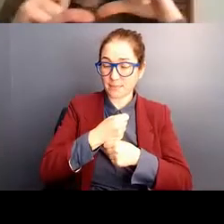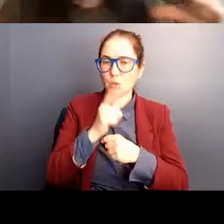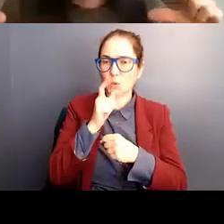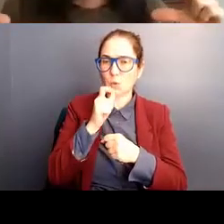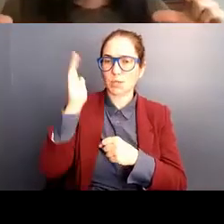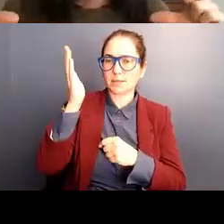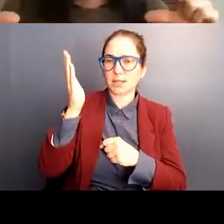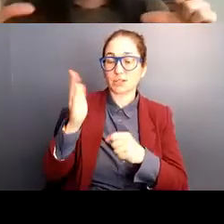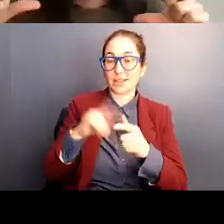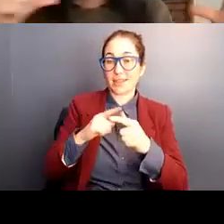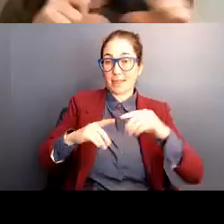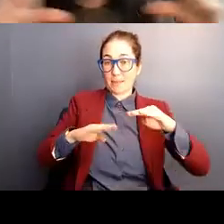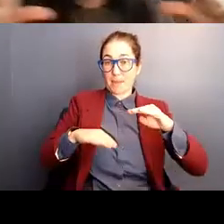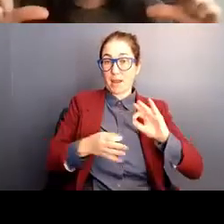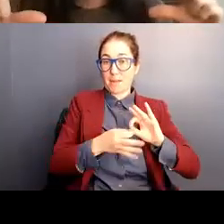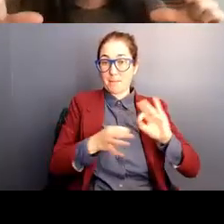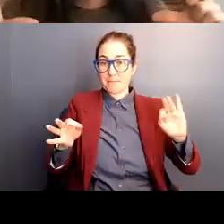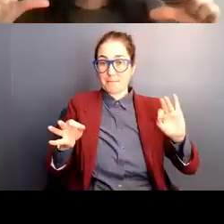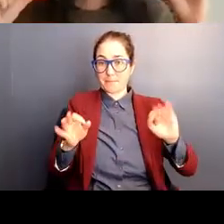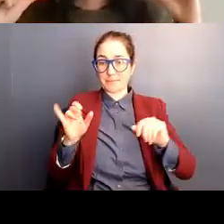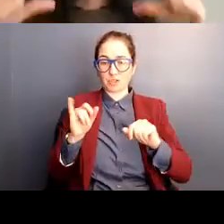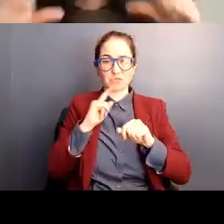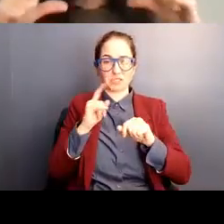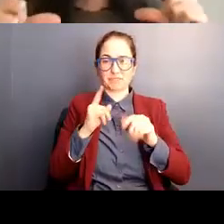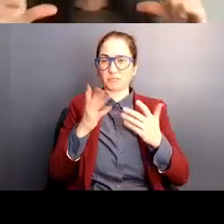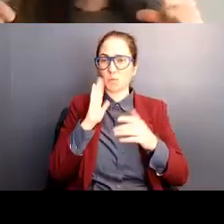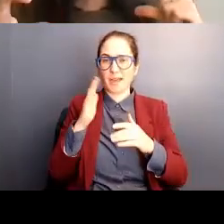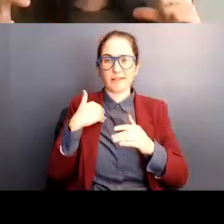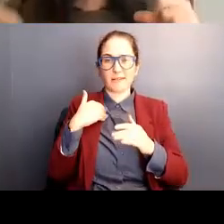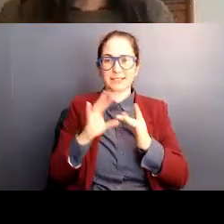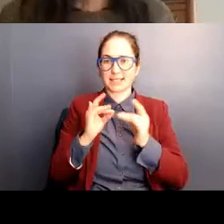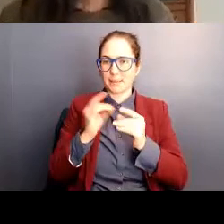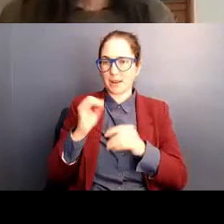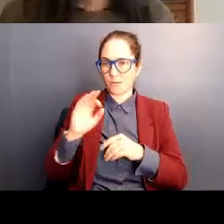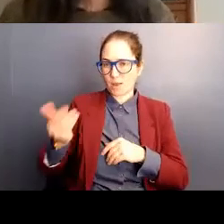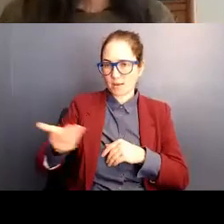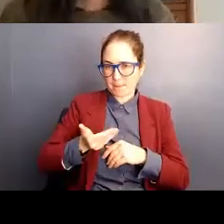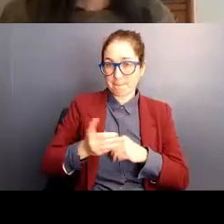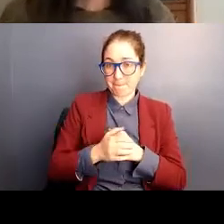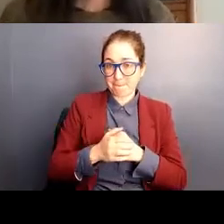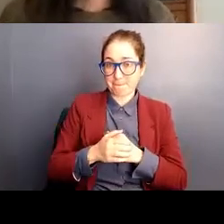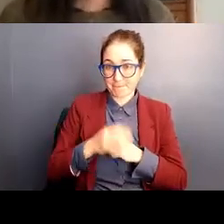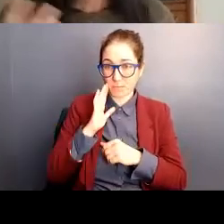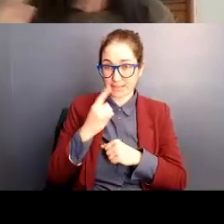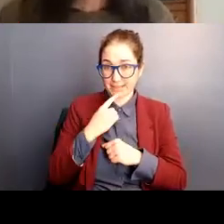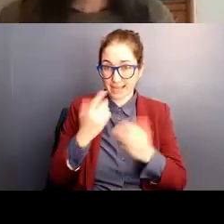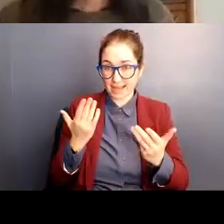the bottom, kind of boilerplate, we're going to just have the statement of welcome. And what it's going to say is something along